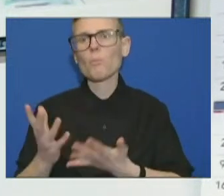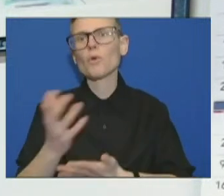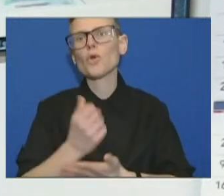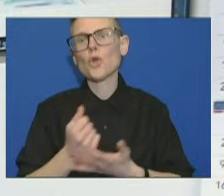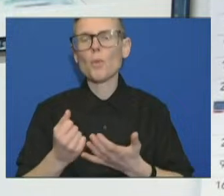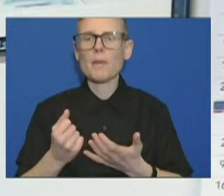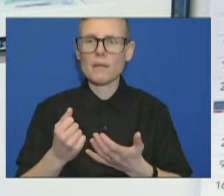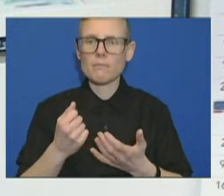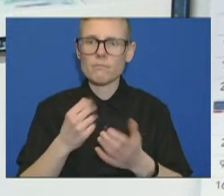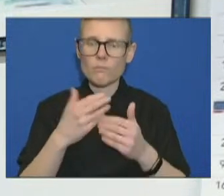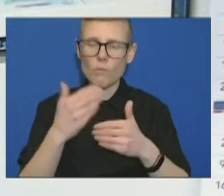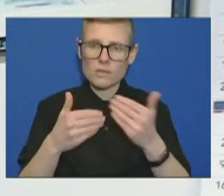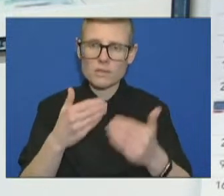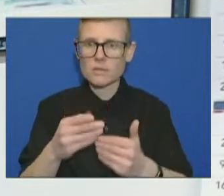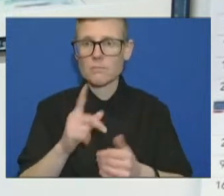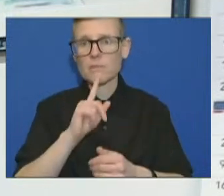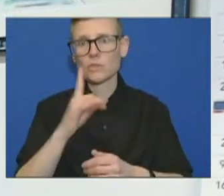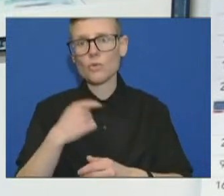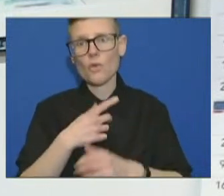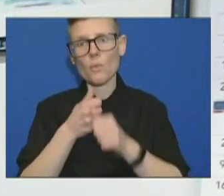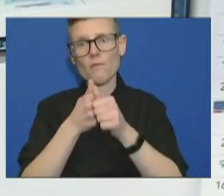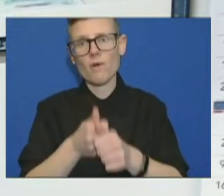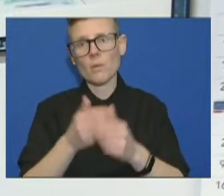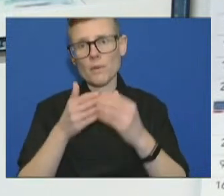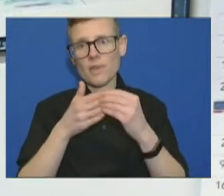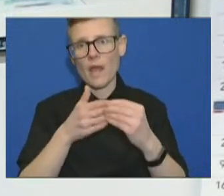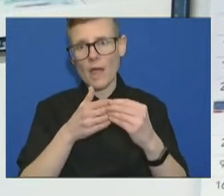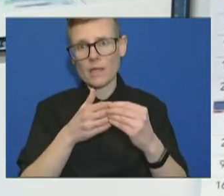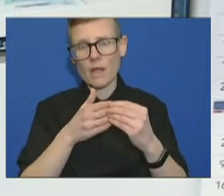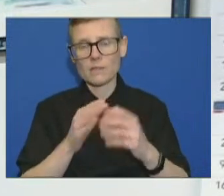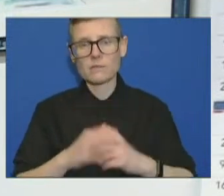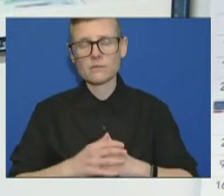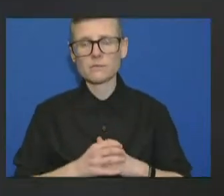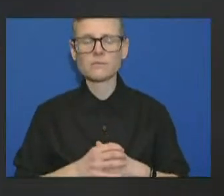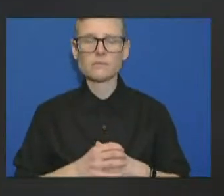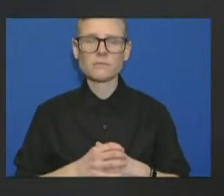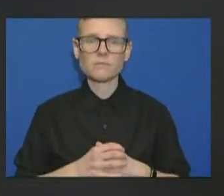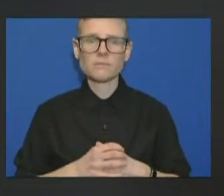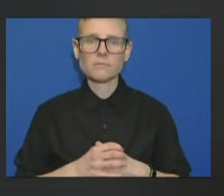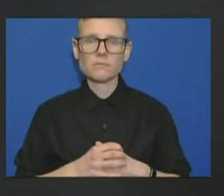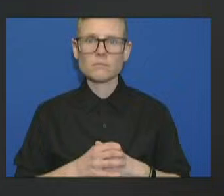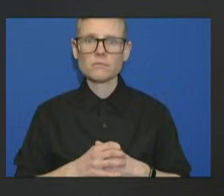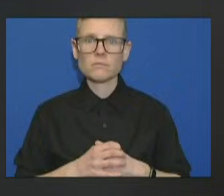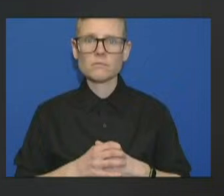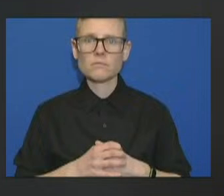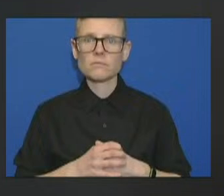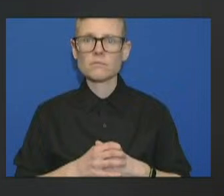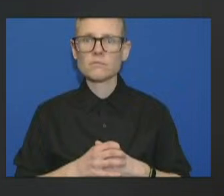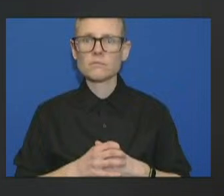We're reviewing our processes, you know, over procurement processes and making sure that